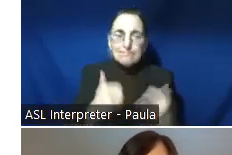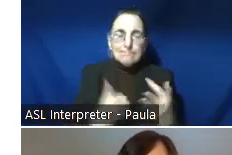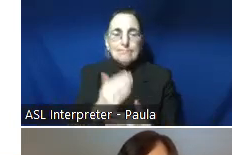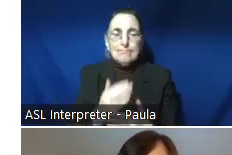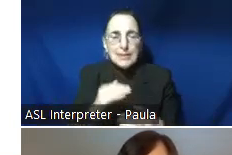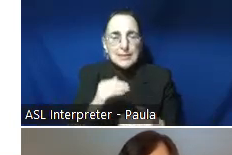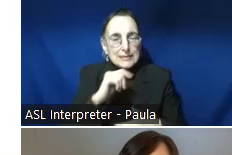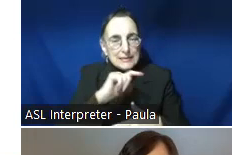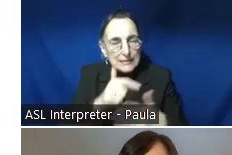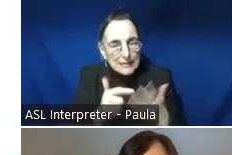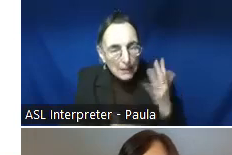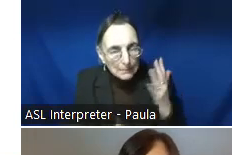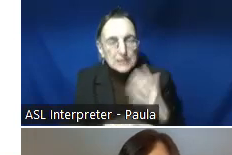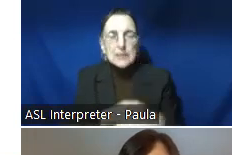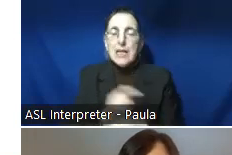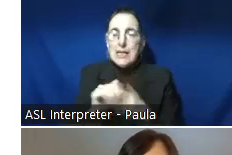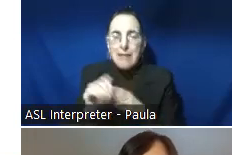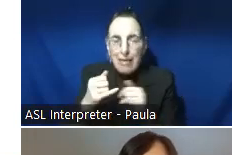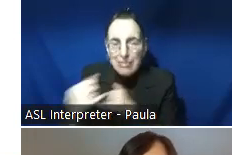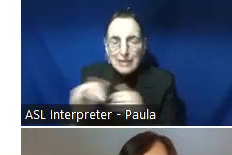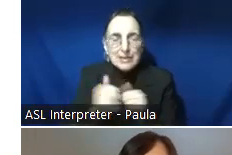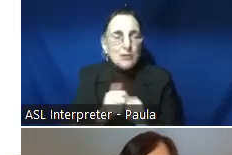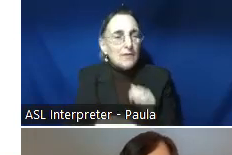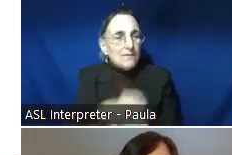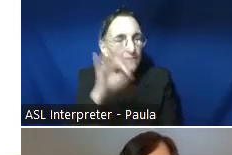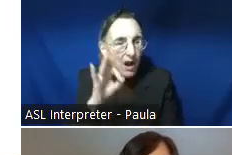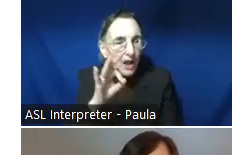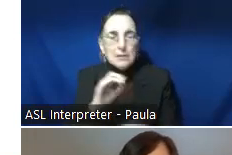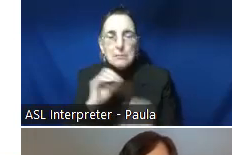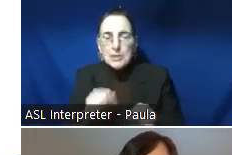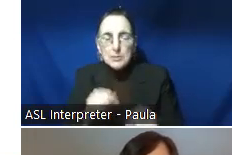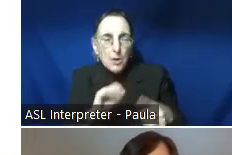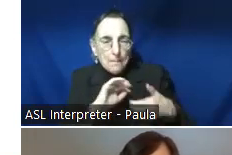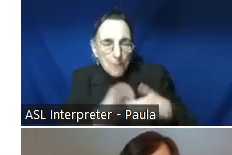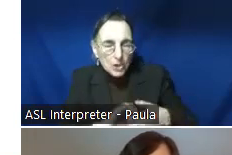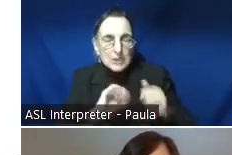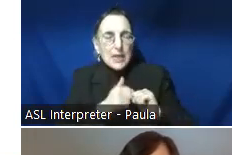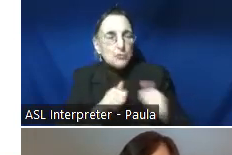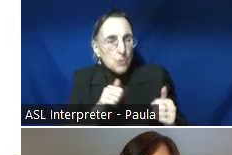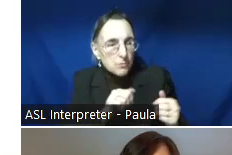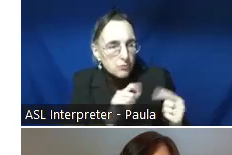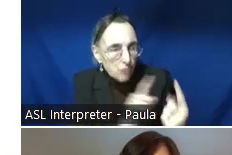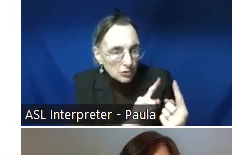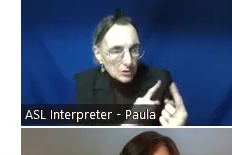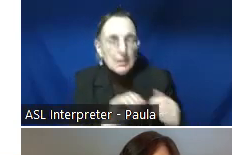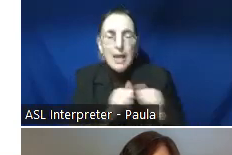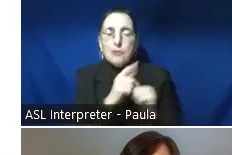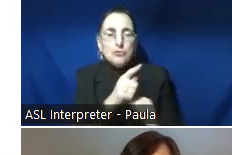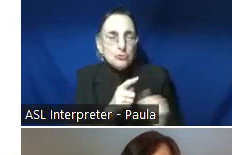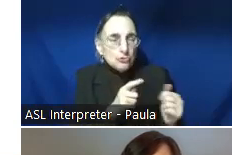partners, how to approach them, how to create agreements and plan collaborative activities.